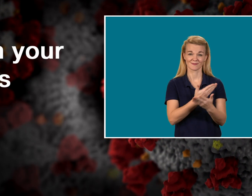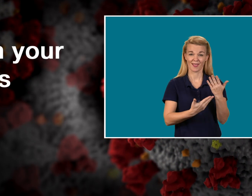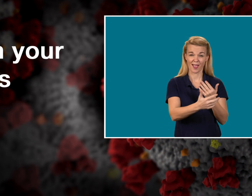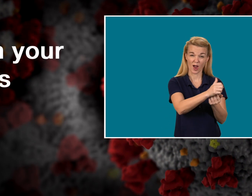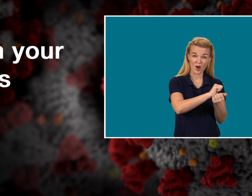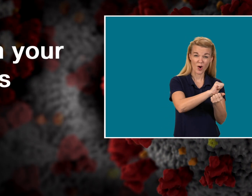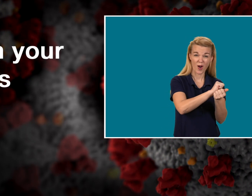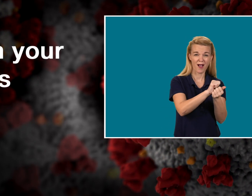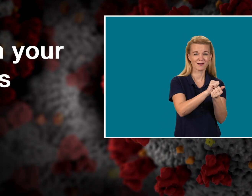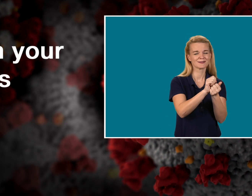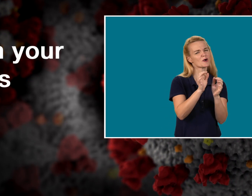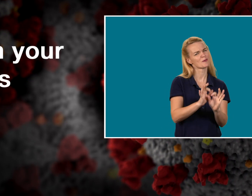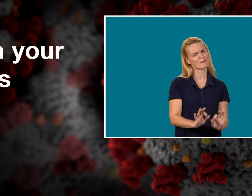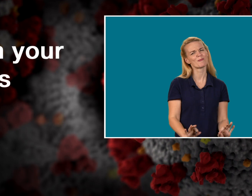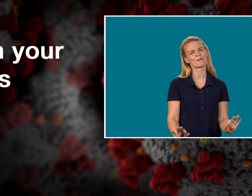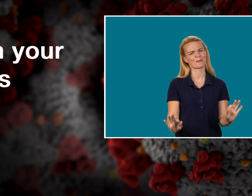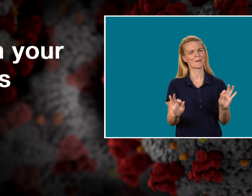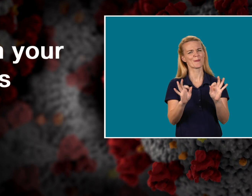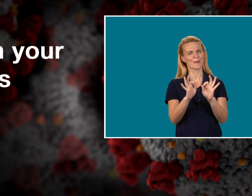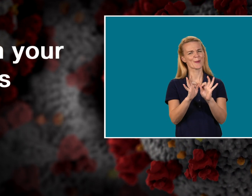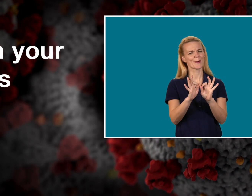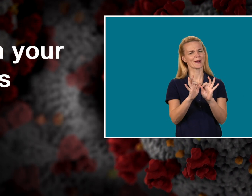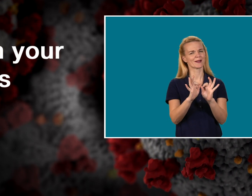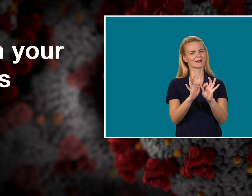Washing hands often is an important practice